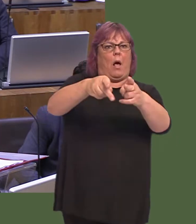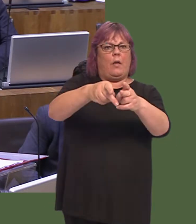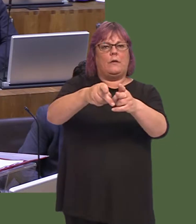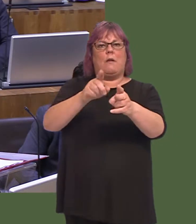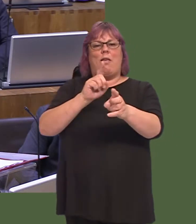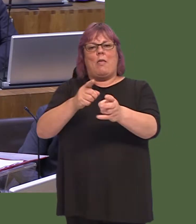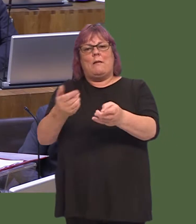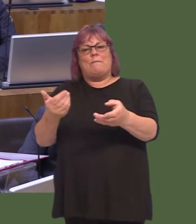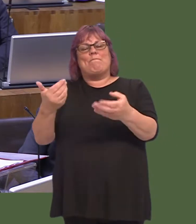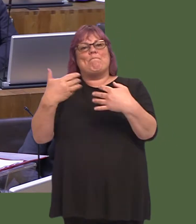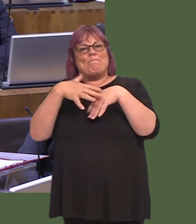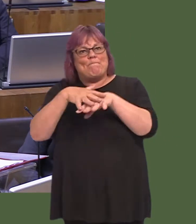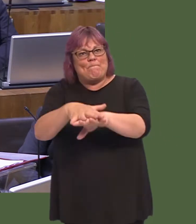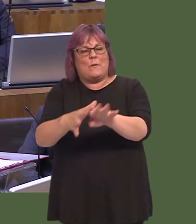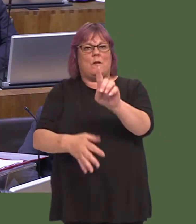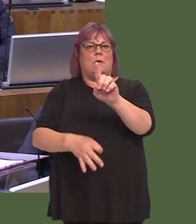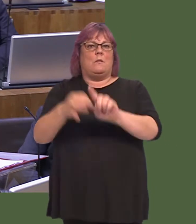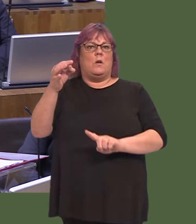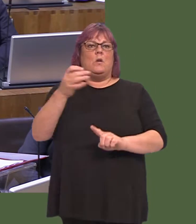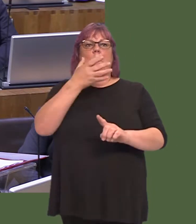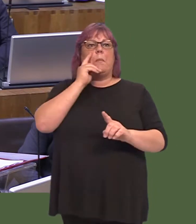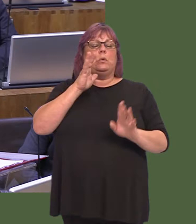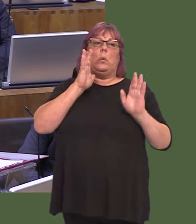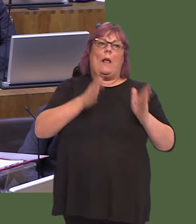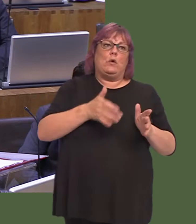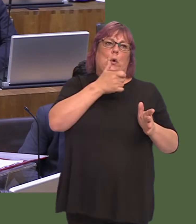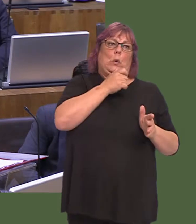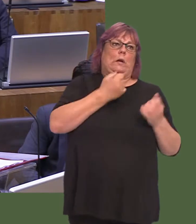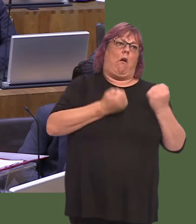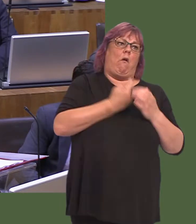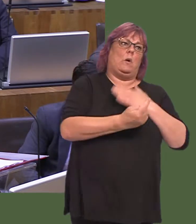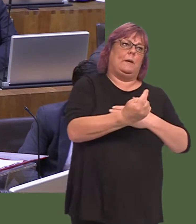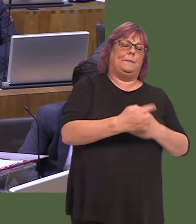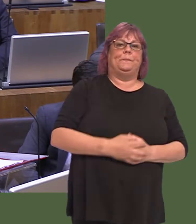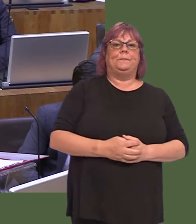an integral part of those developments, so that people feel they don't have to travel by car.